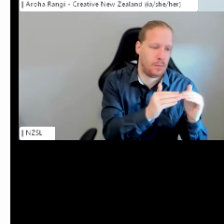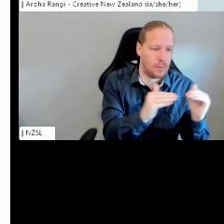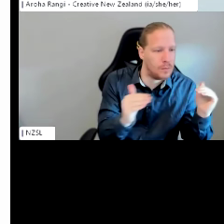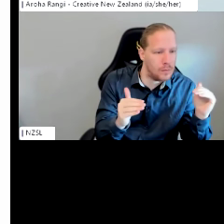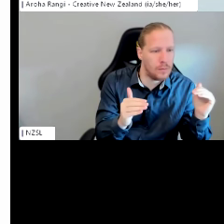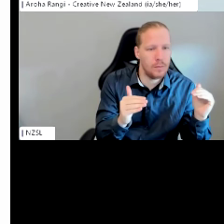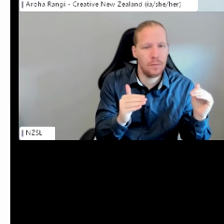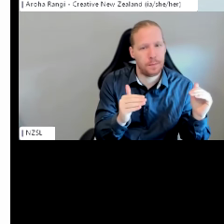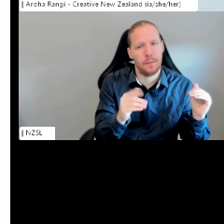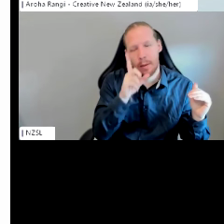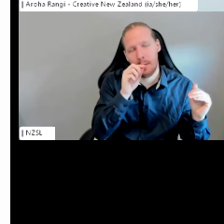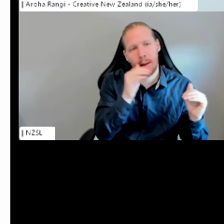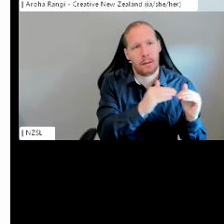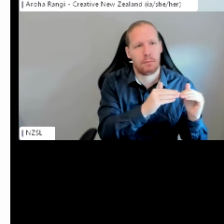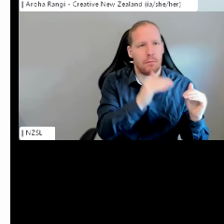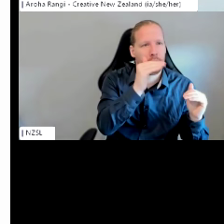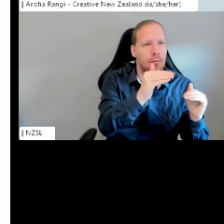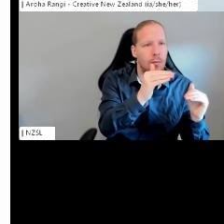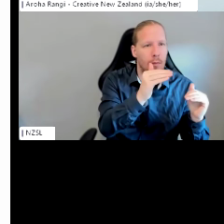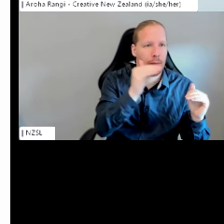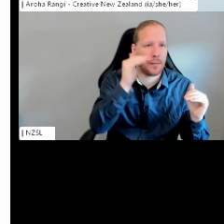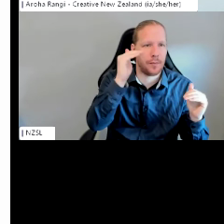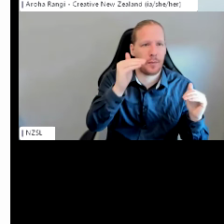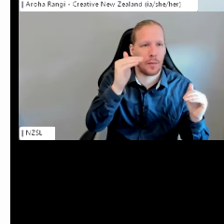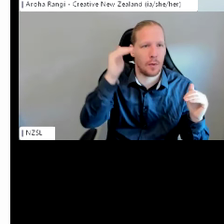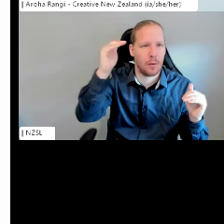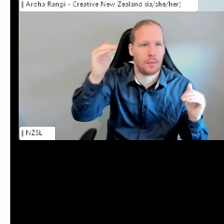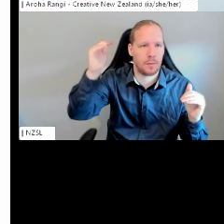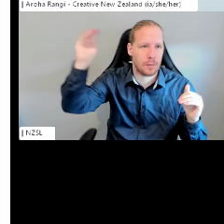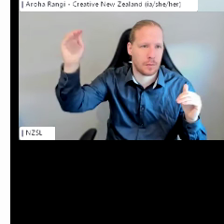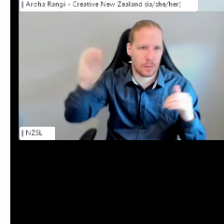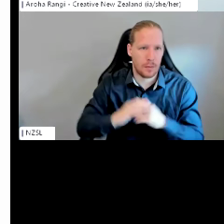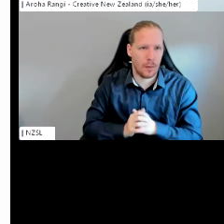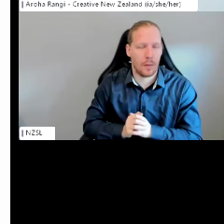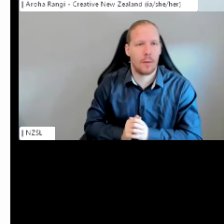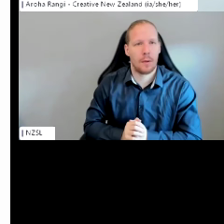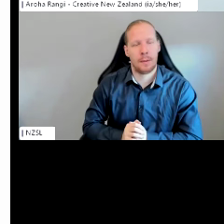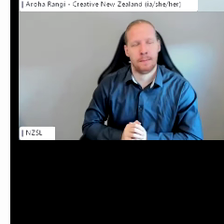try and get them um to join them monetized later. But also I think people are interested in things